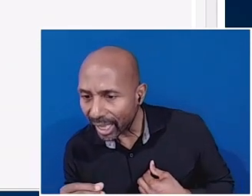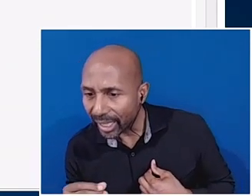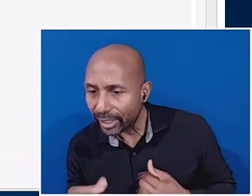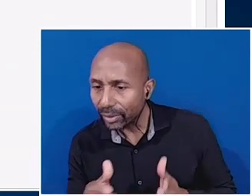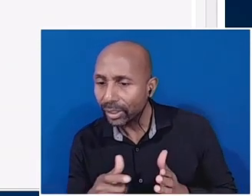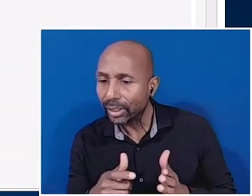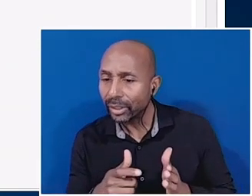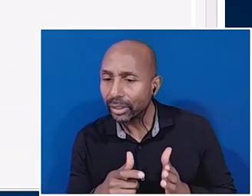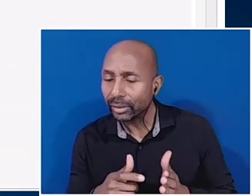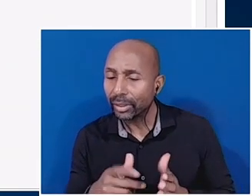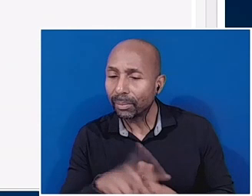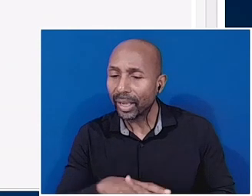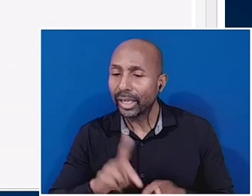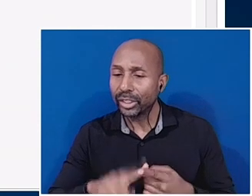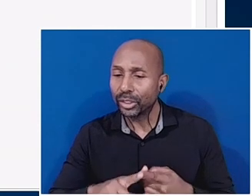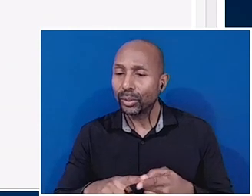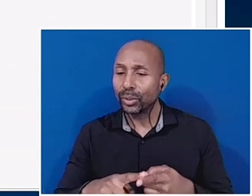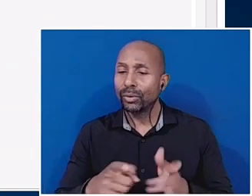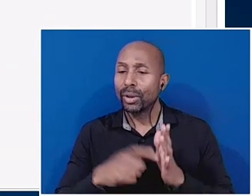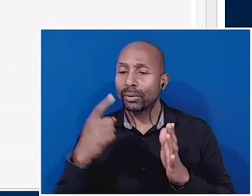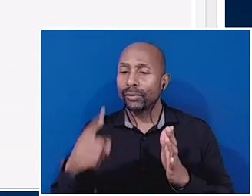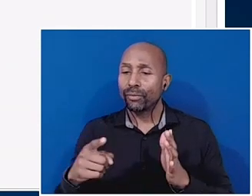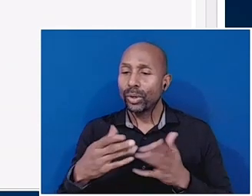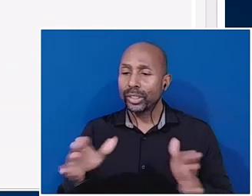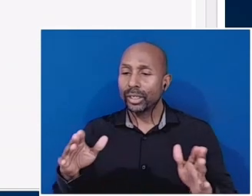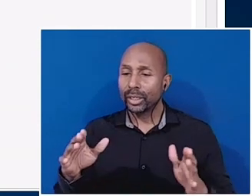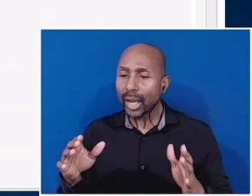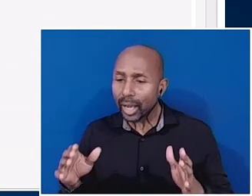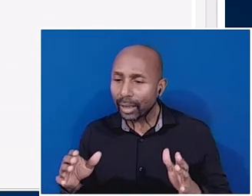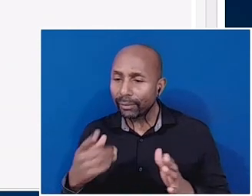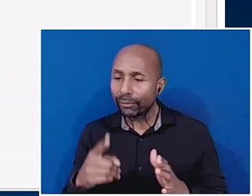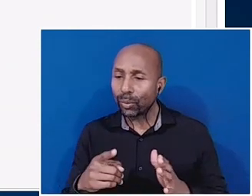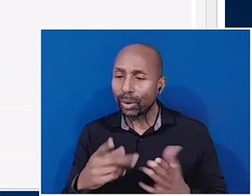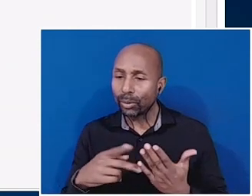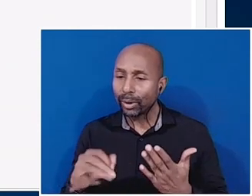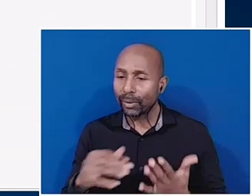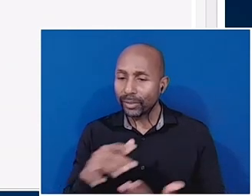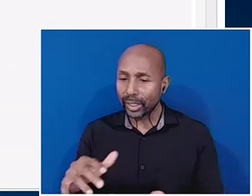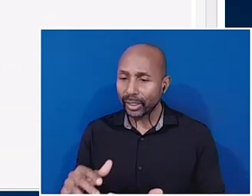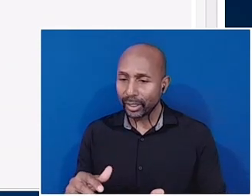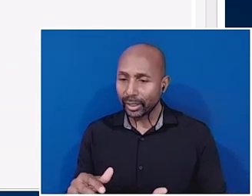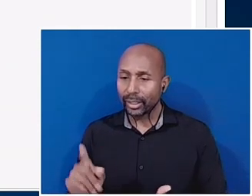And then adding in the line, assess the institution's credit transfer acceptance